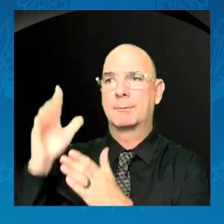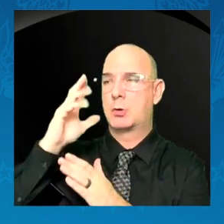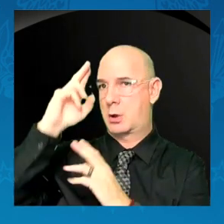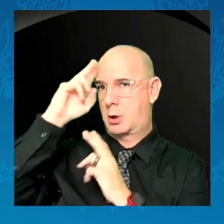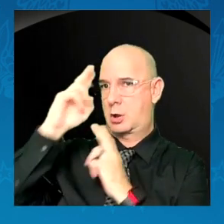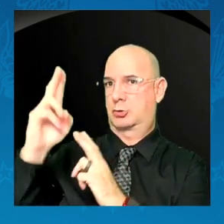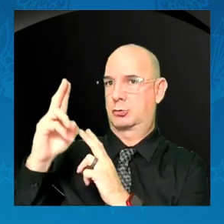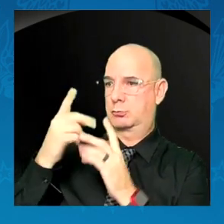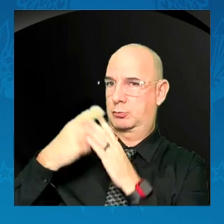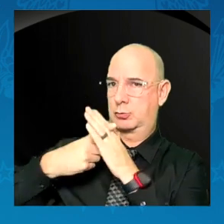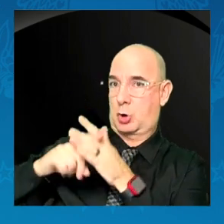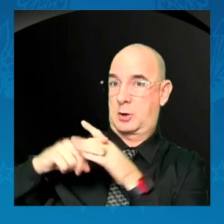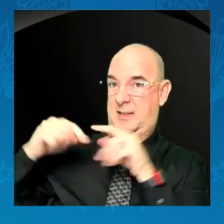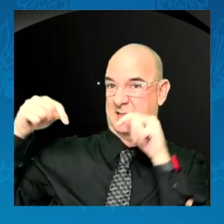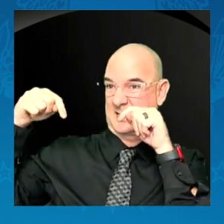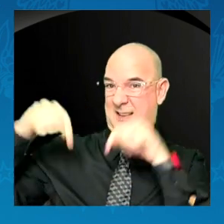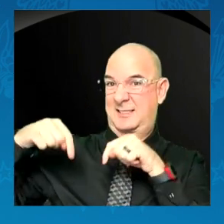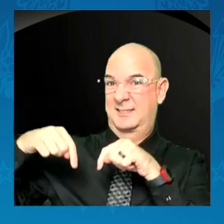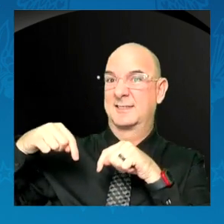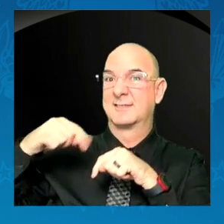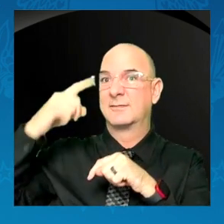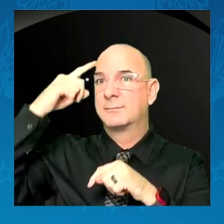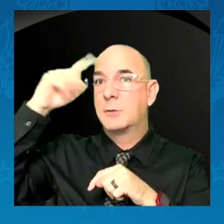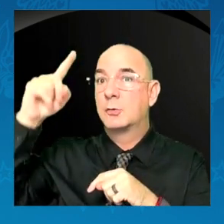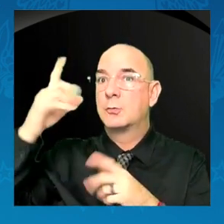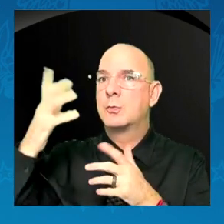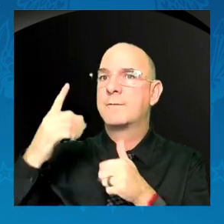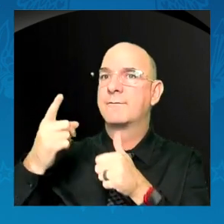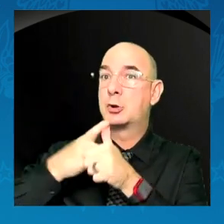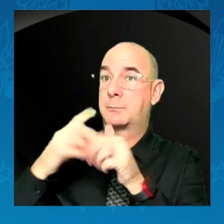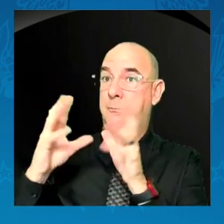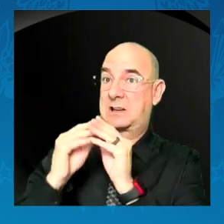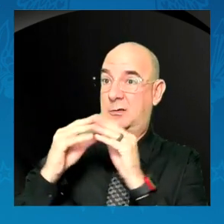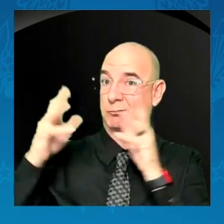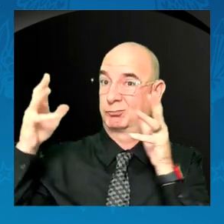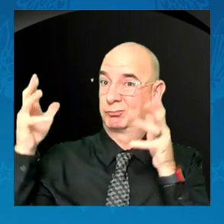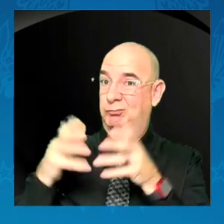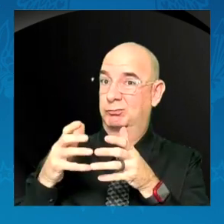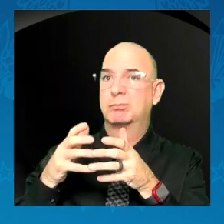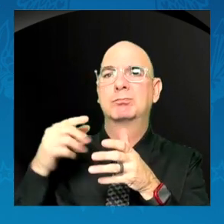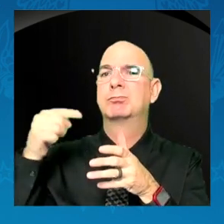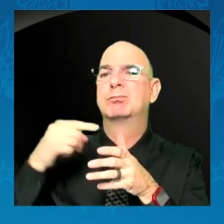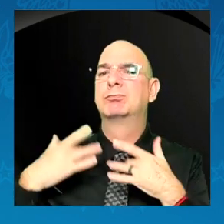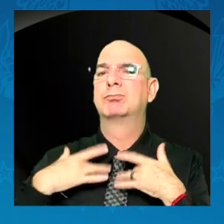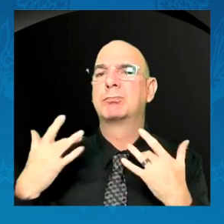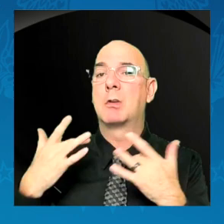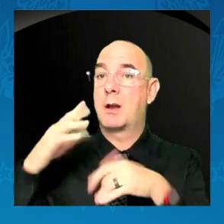first meeting of the National Space Council and to introduce Vice President Harris.